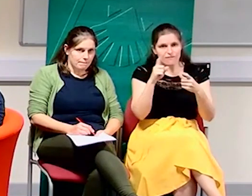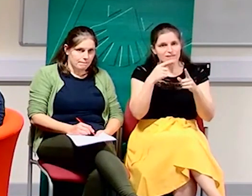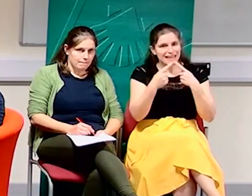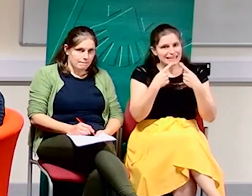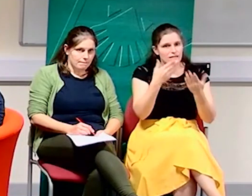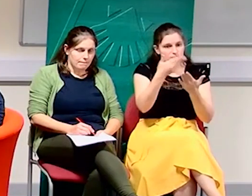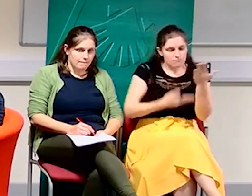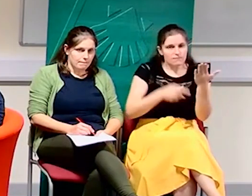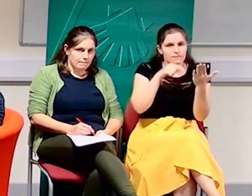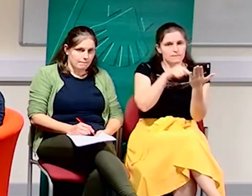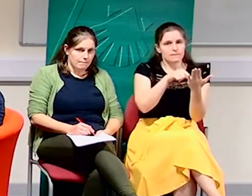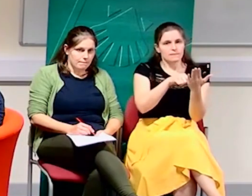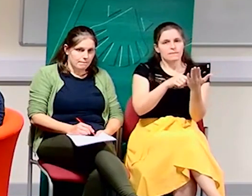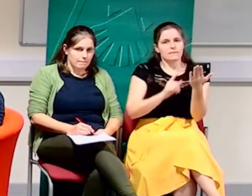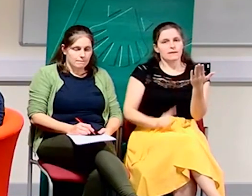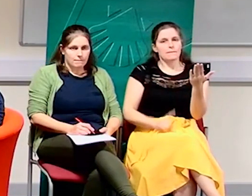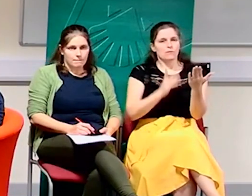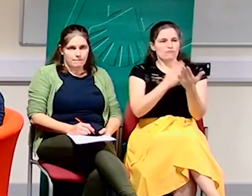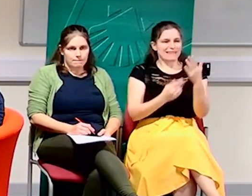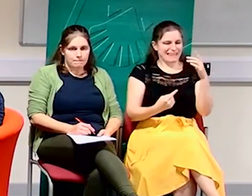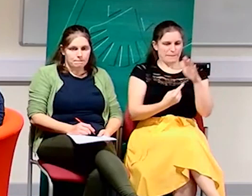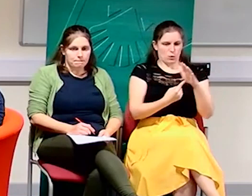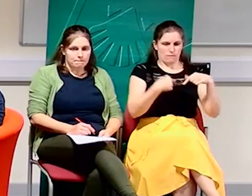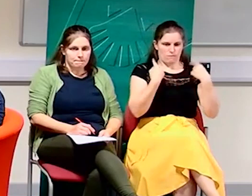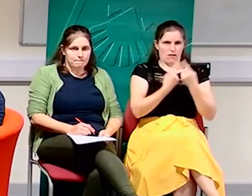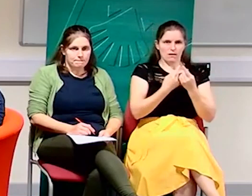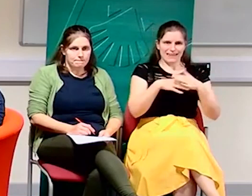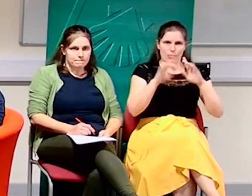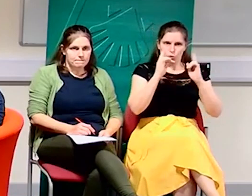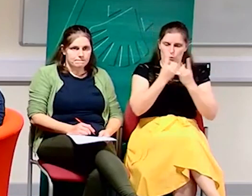for us and we can talk more about what we doing what we have done but what is also important an